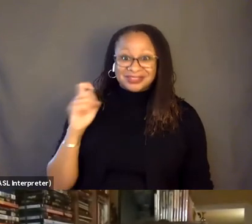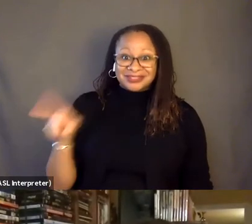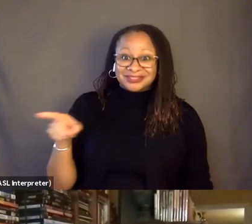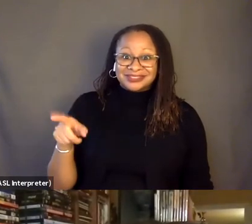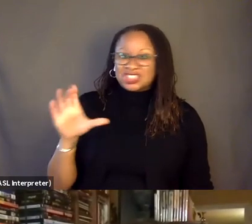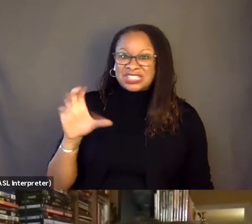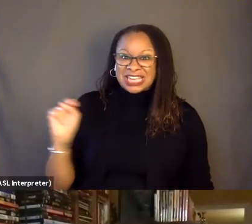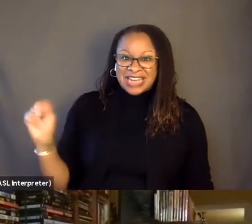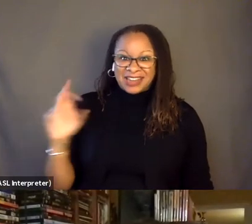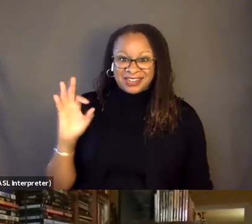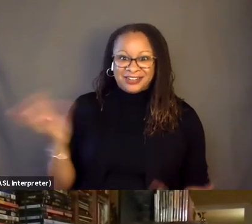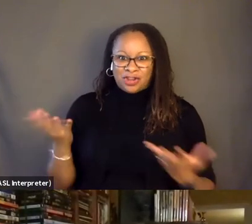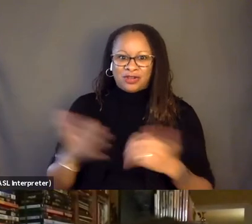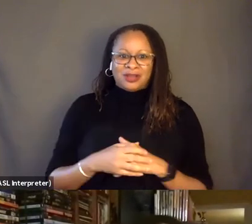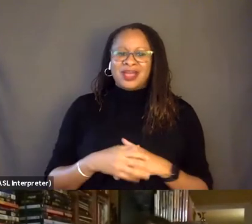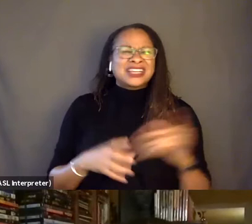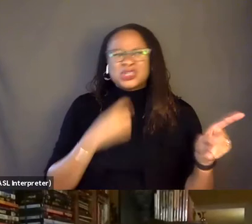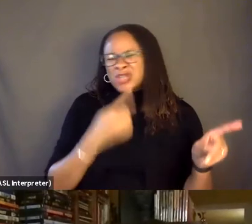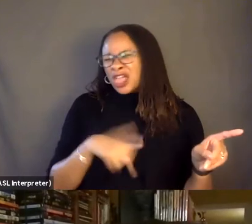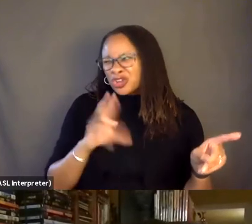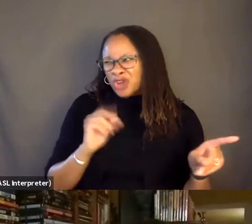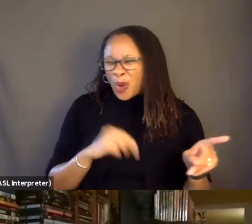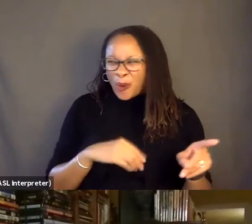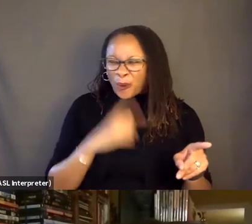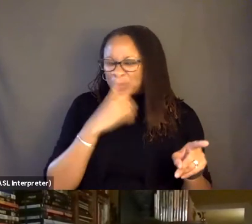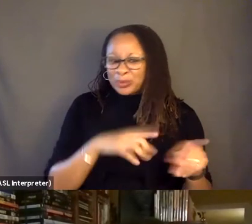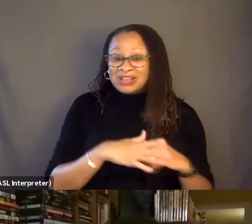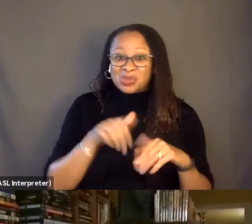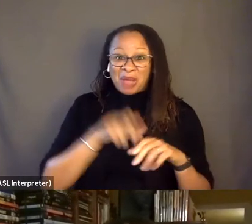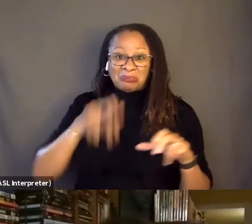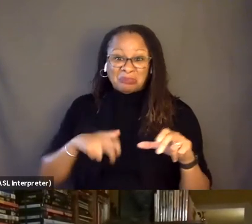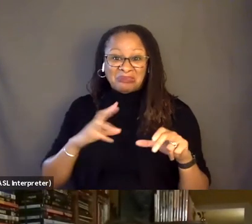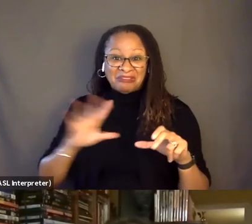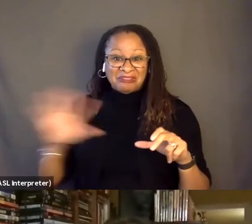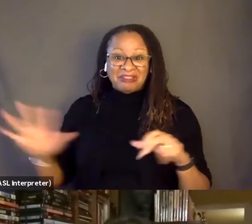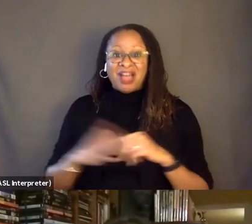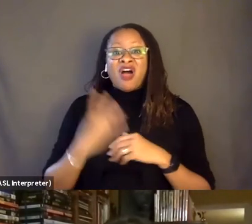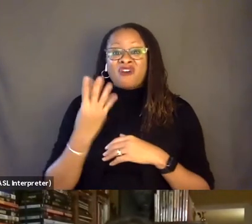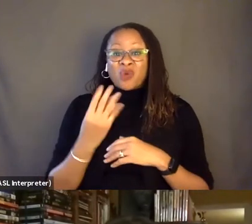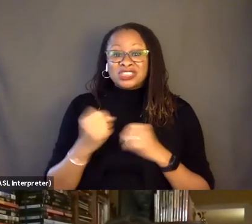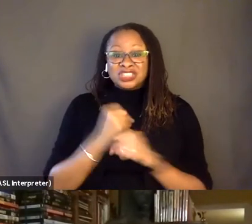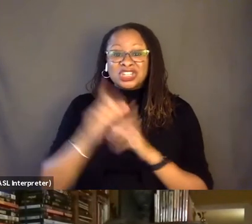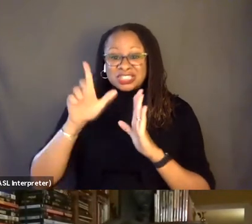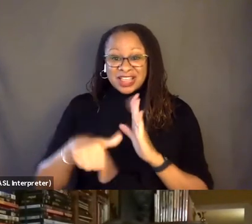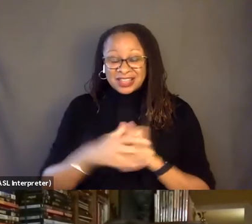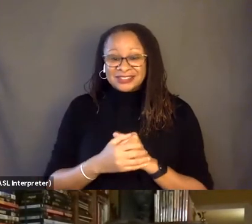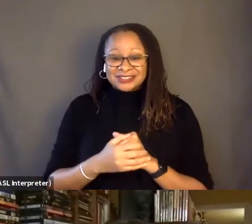I'm like, "Oh, can you just tell her no?" And so I got out of it. So 14 years later, like fast forward, 14 years later,